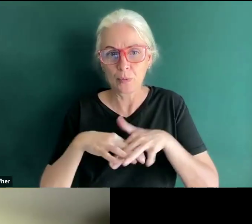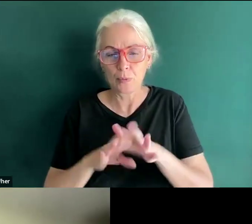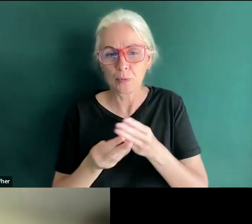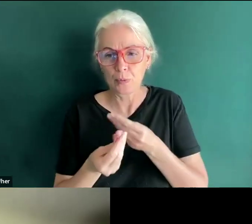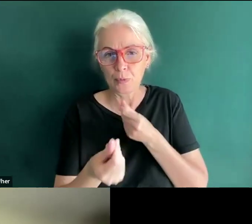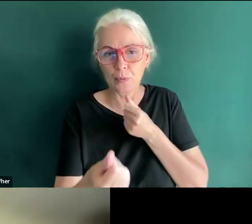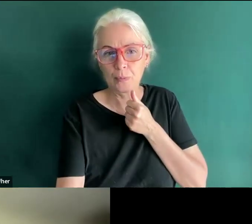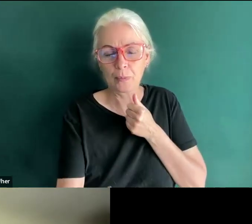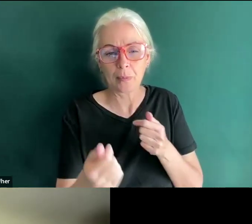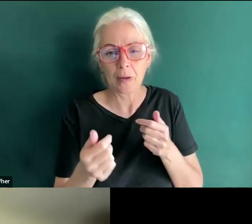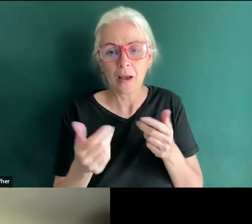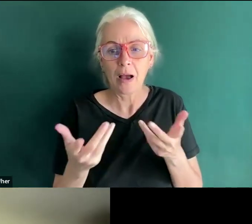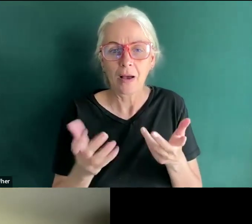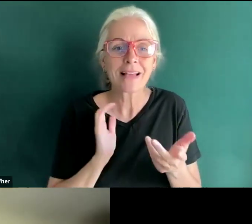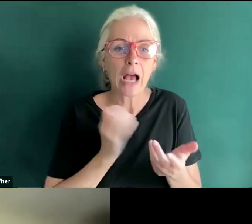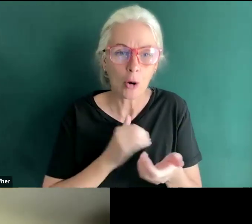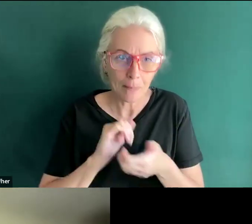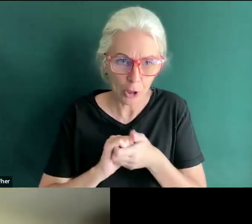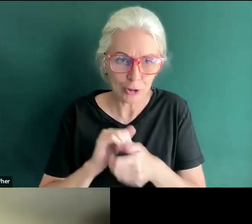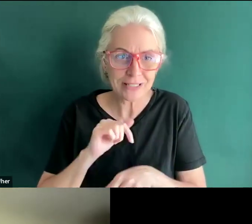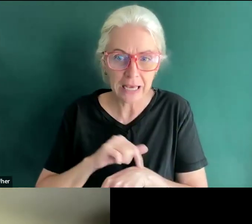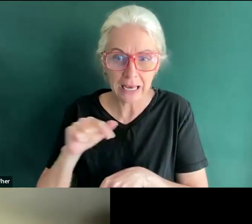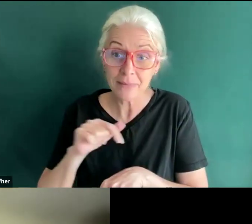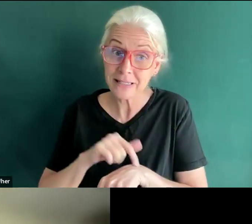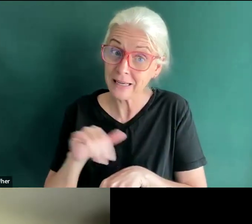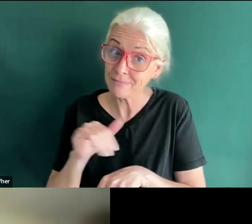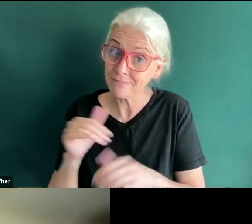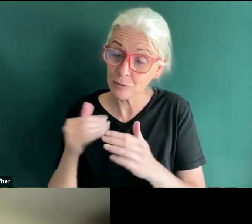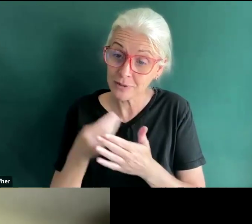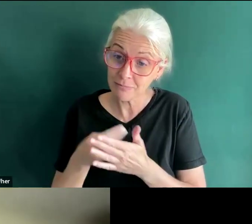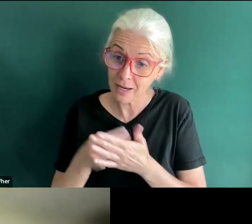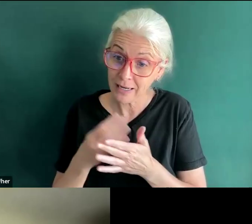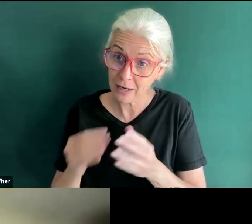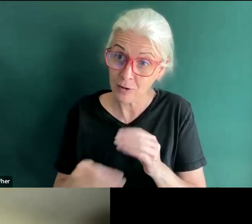a lot more mindful of our partners' time, because time is money. In addition to that, making sure